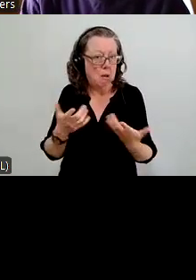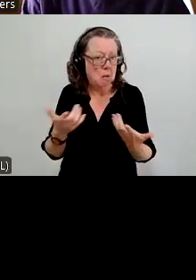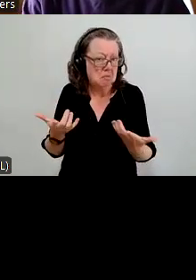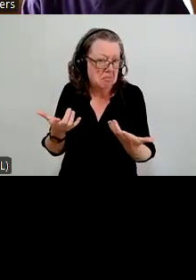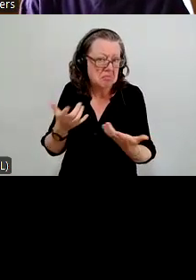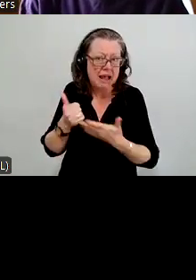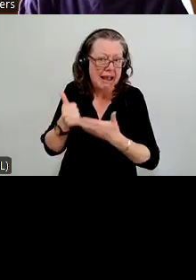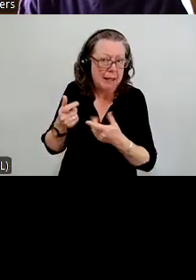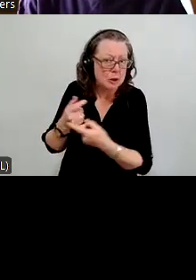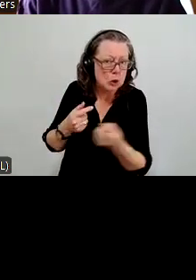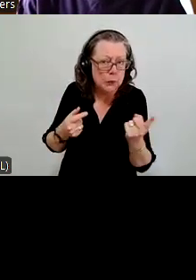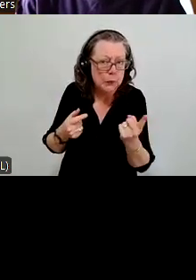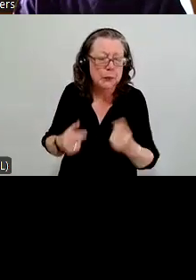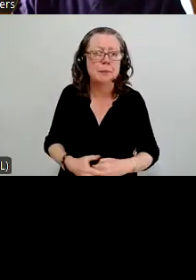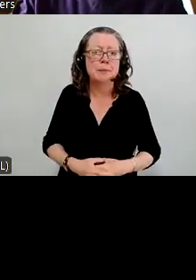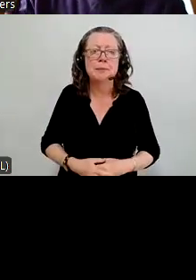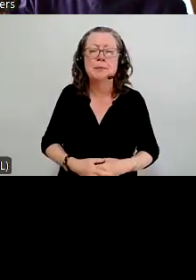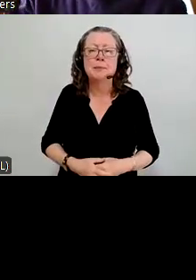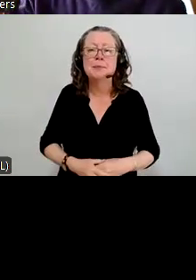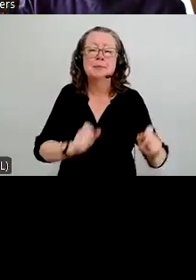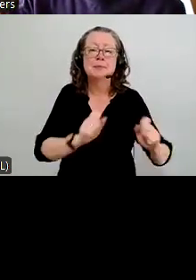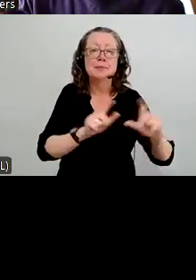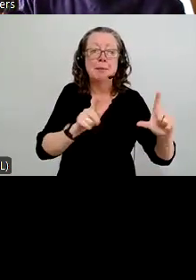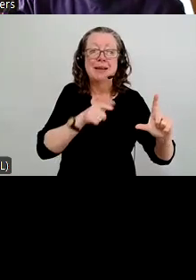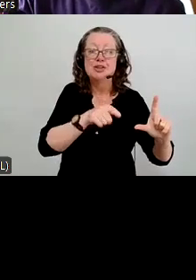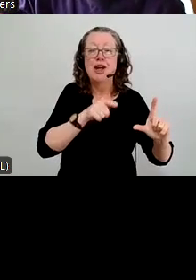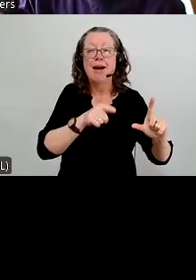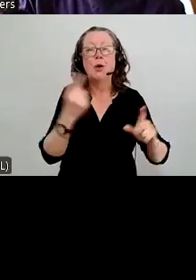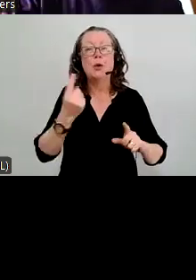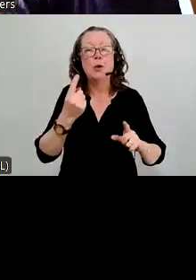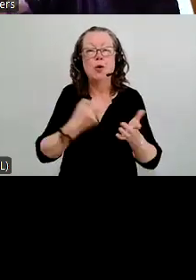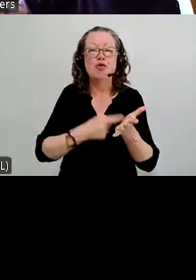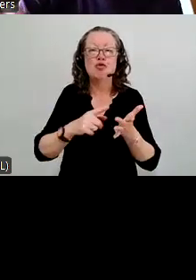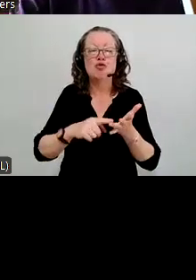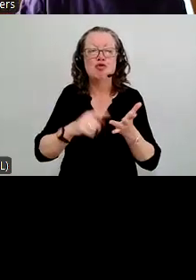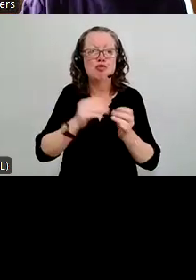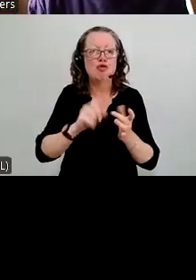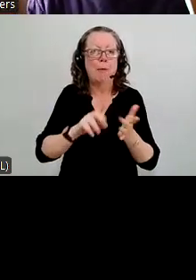Here we've got a picture of Robin Hood. He's firing his arrow, hitting the target.